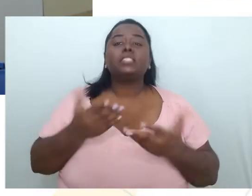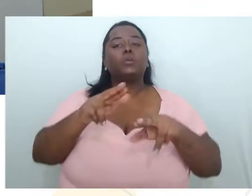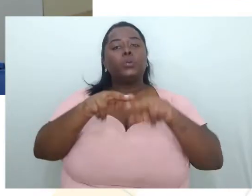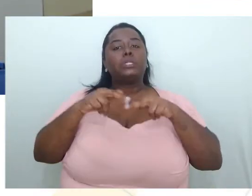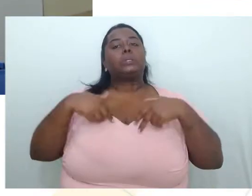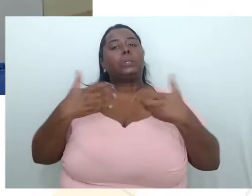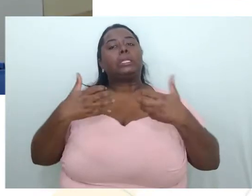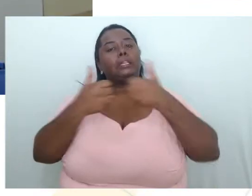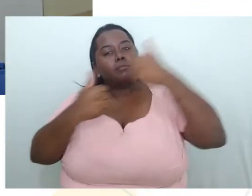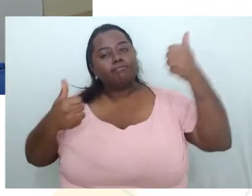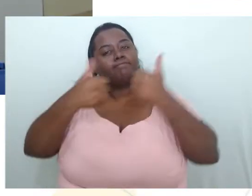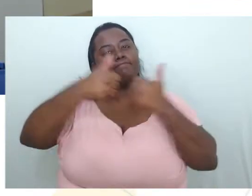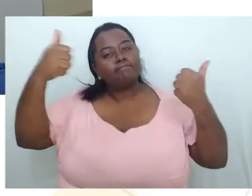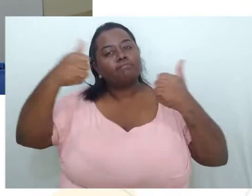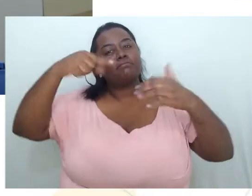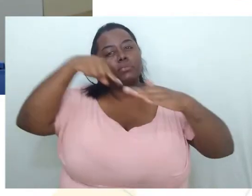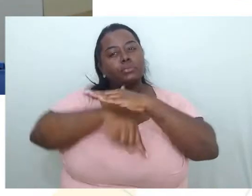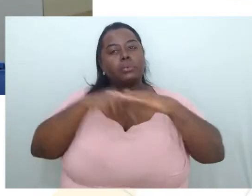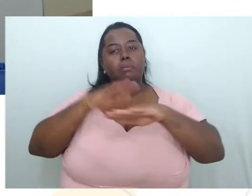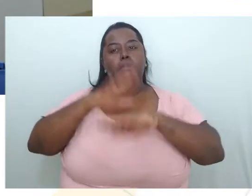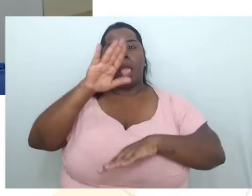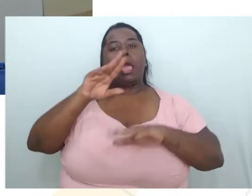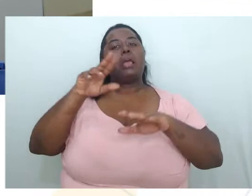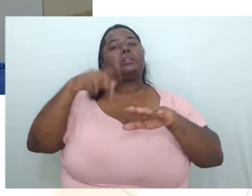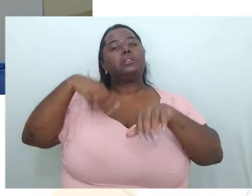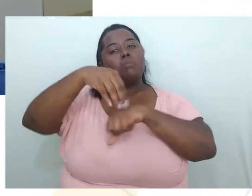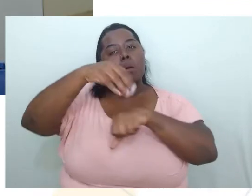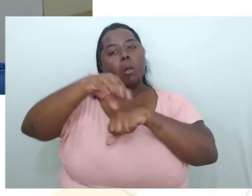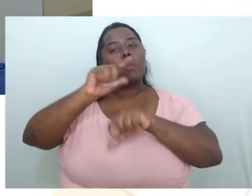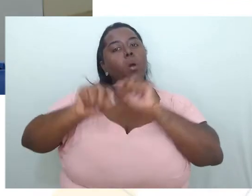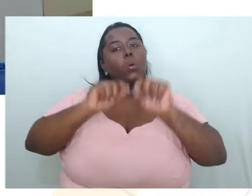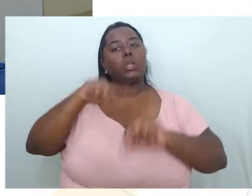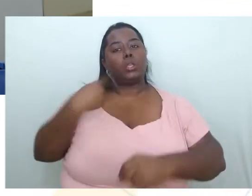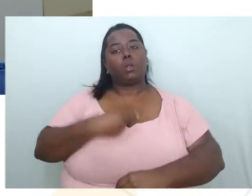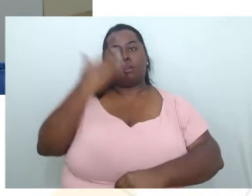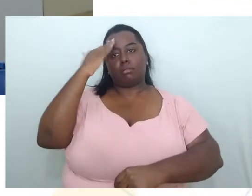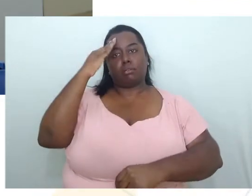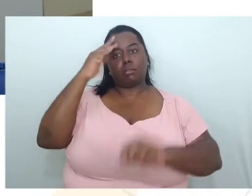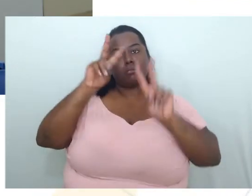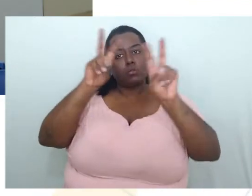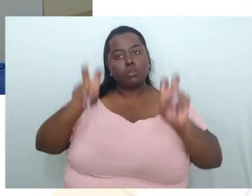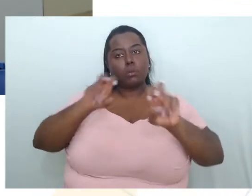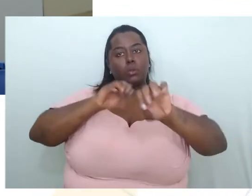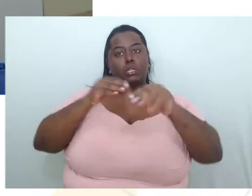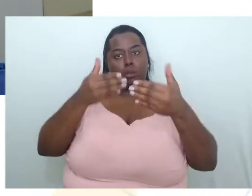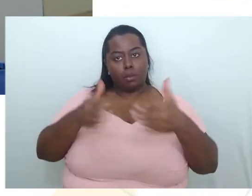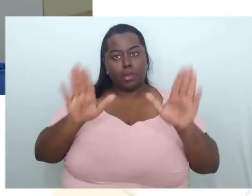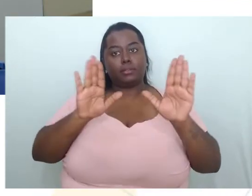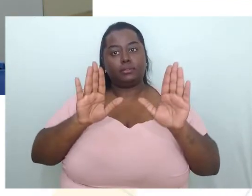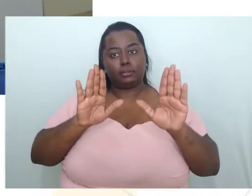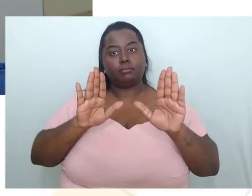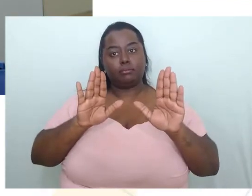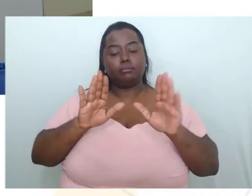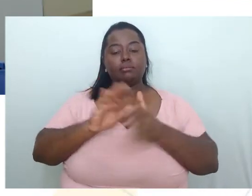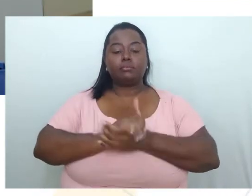what do we really mean by open education, now people who would have been in the